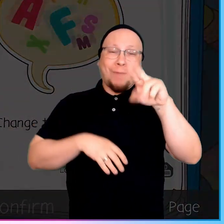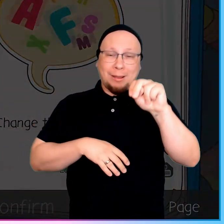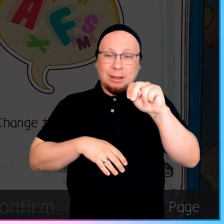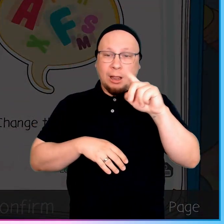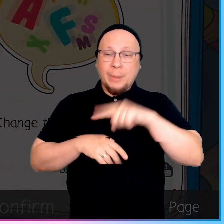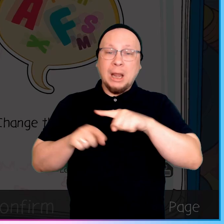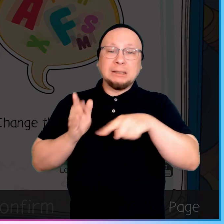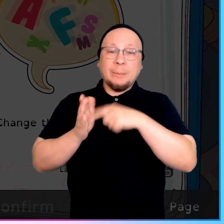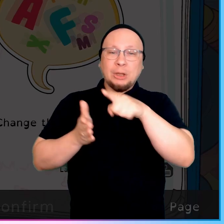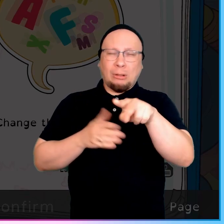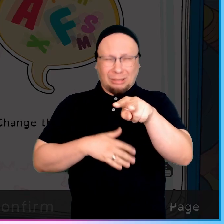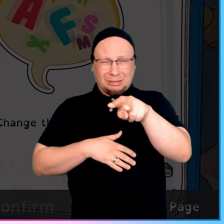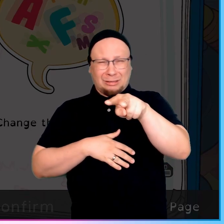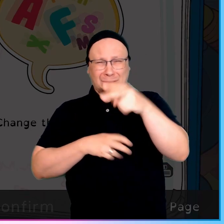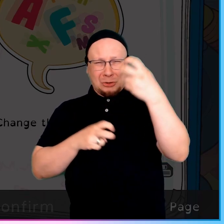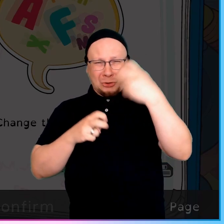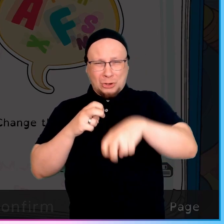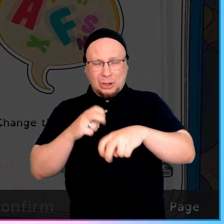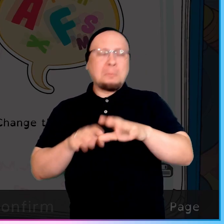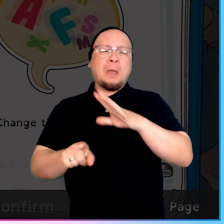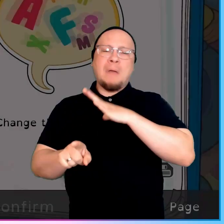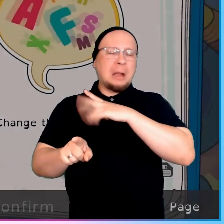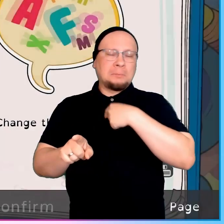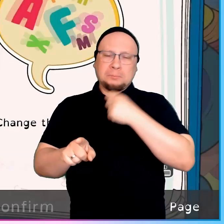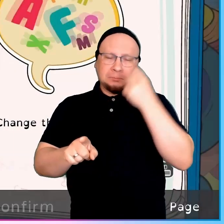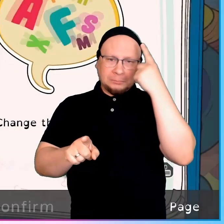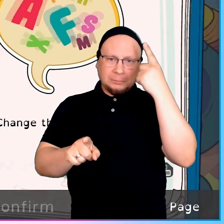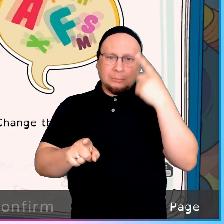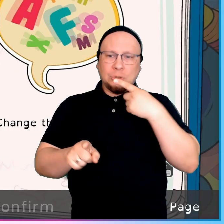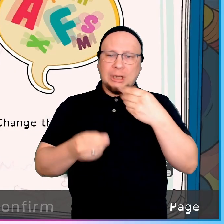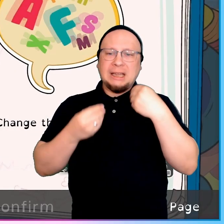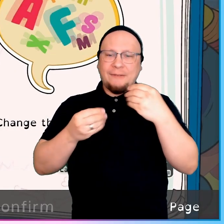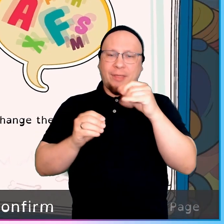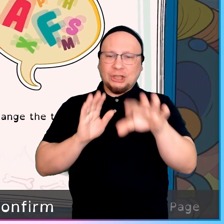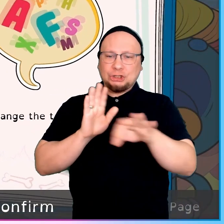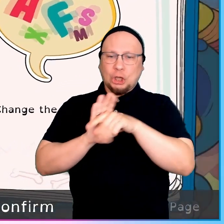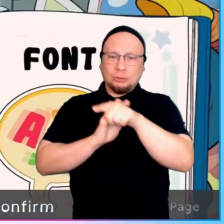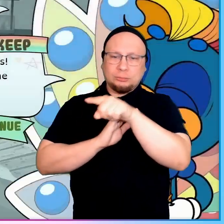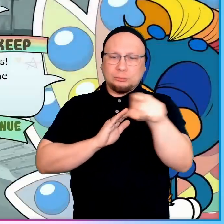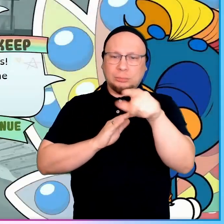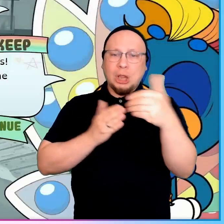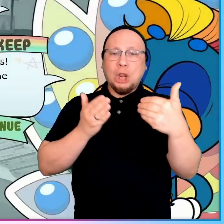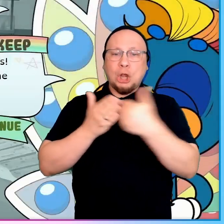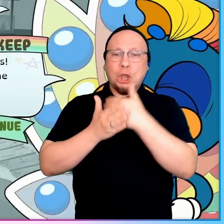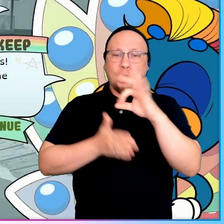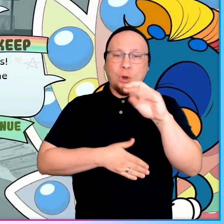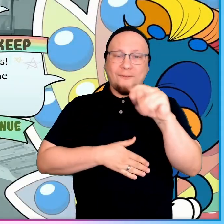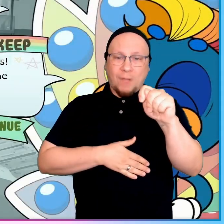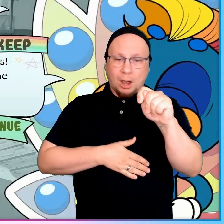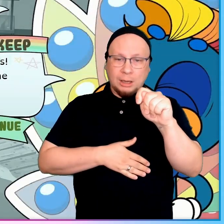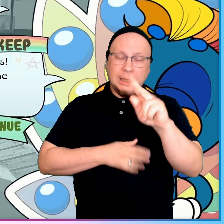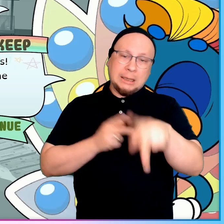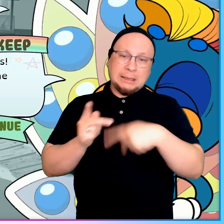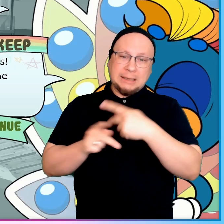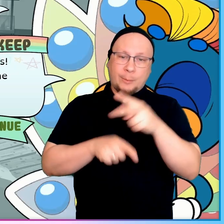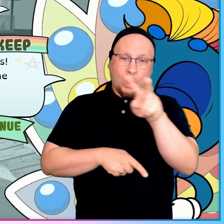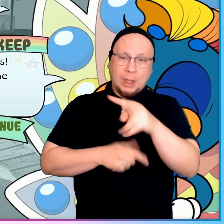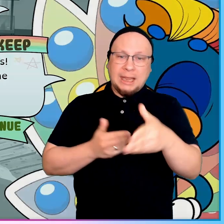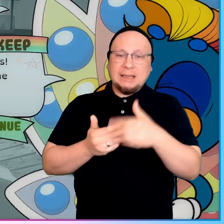text harder to read for some people, so we’ve implemented the OpenDyslexic font, a dyslexia friendly option, to make it easier to read.